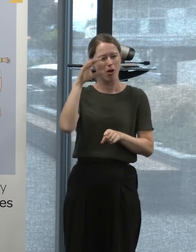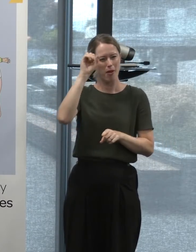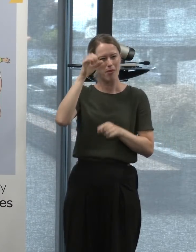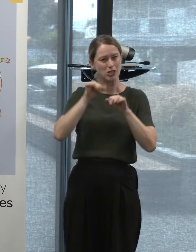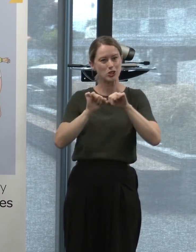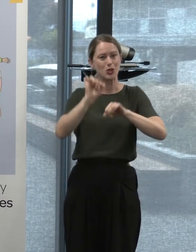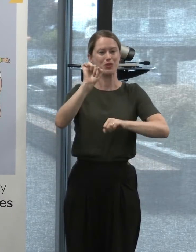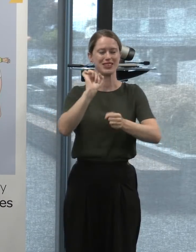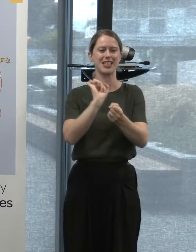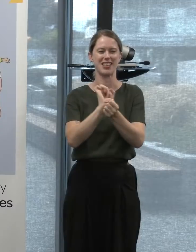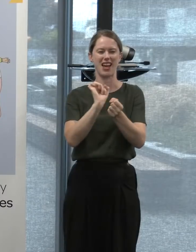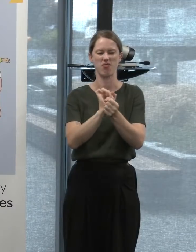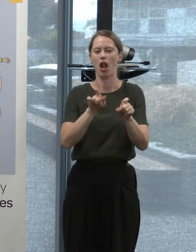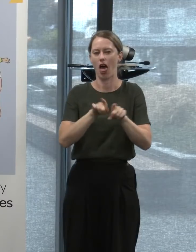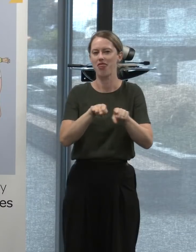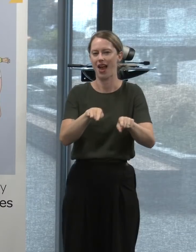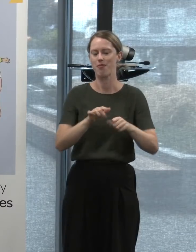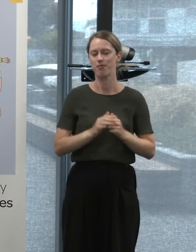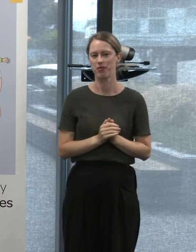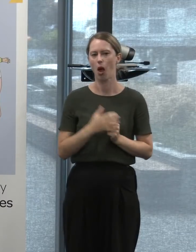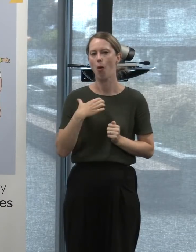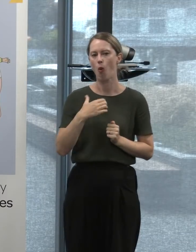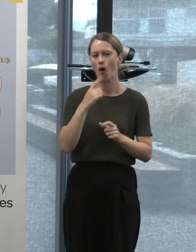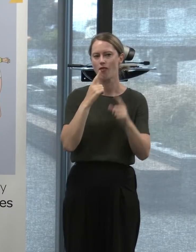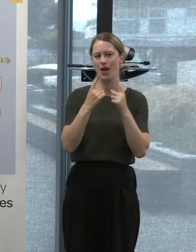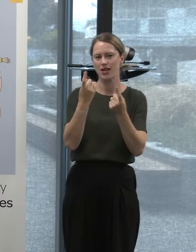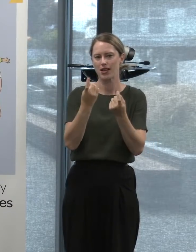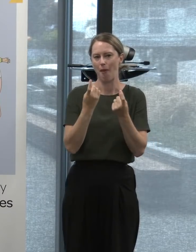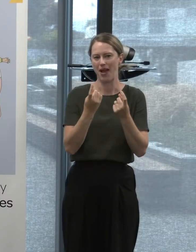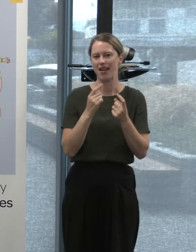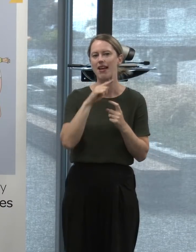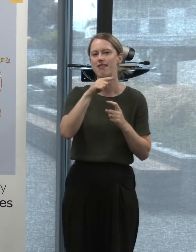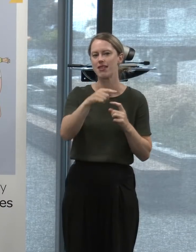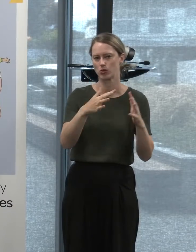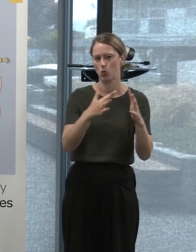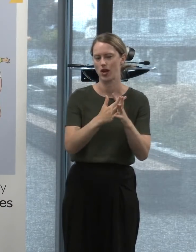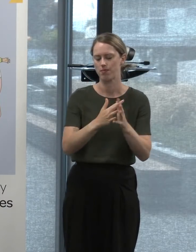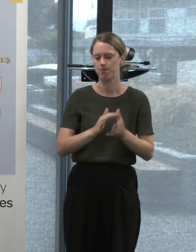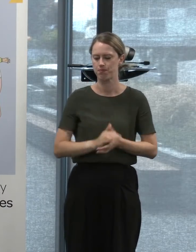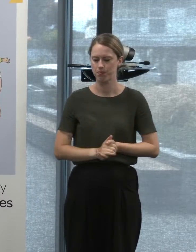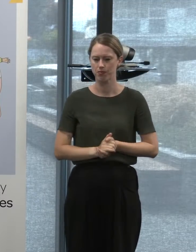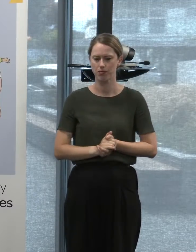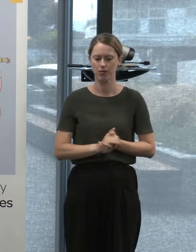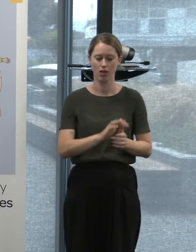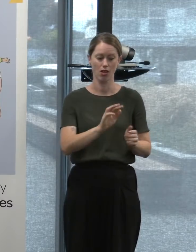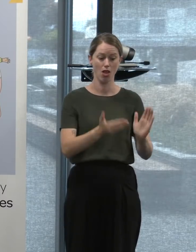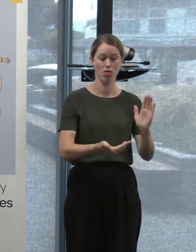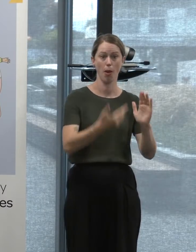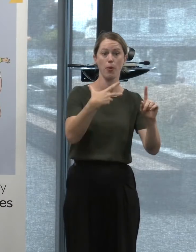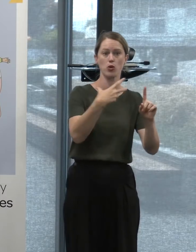will be running a big boost campaign throughout February asking New Zealanders to get there booster dose as soon as